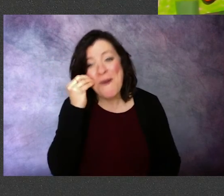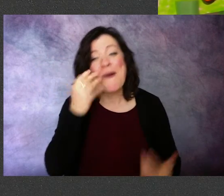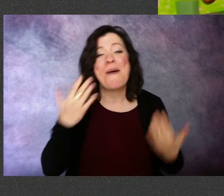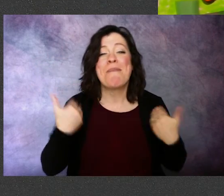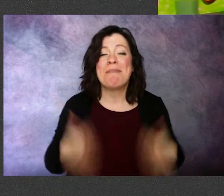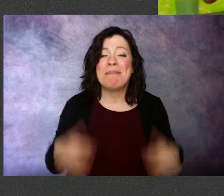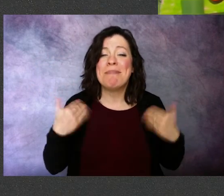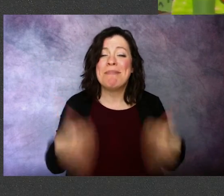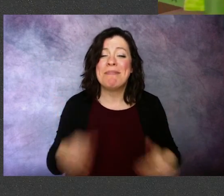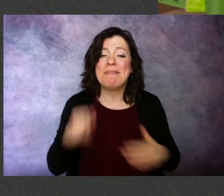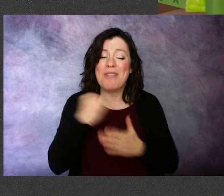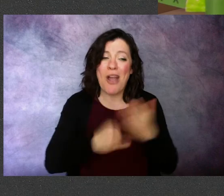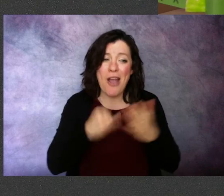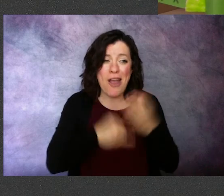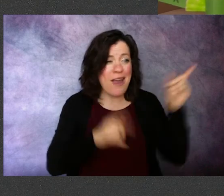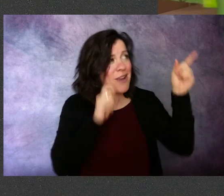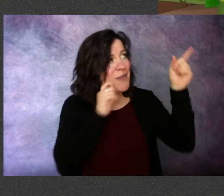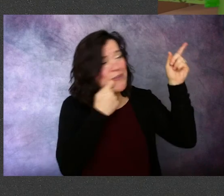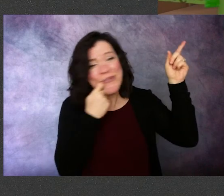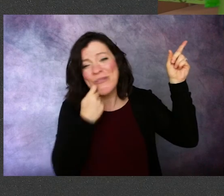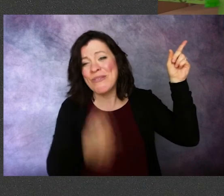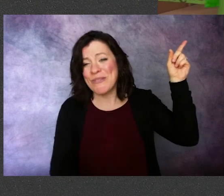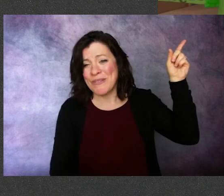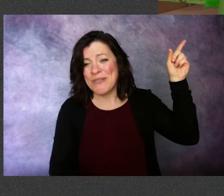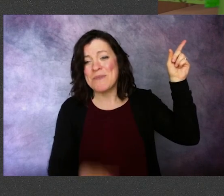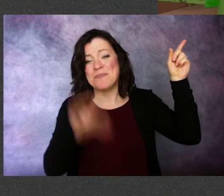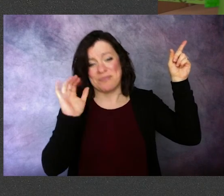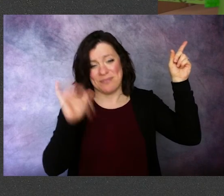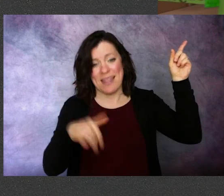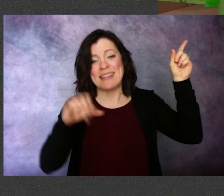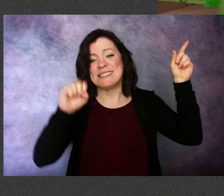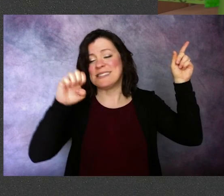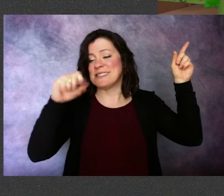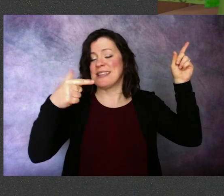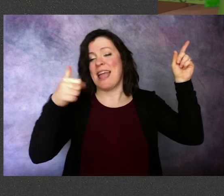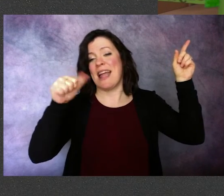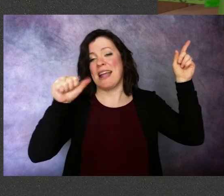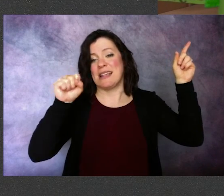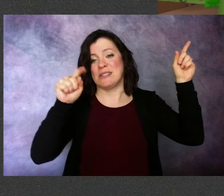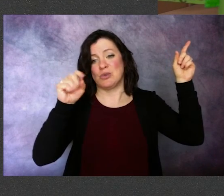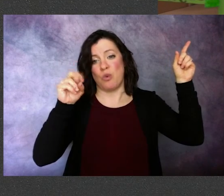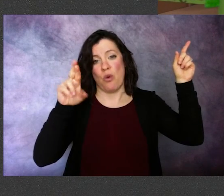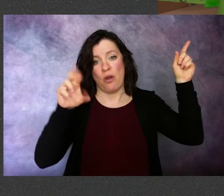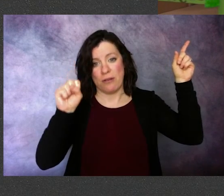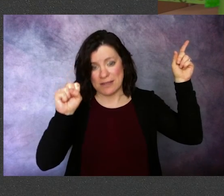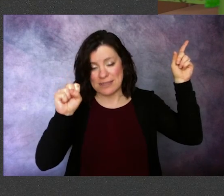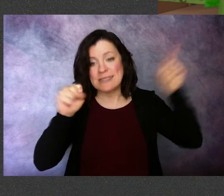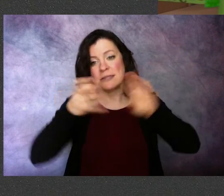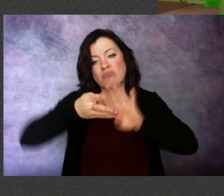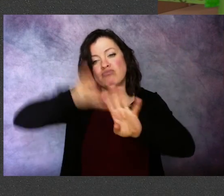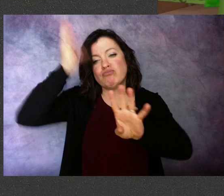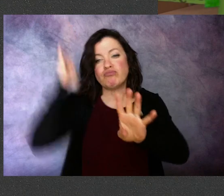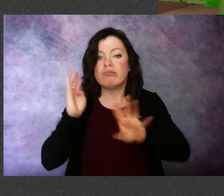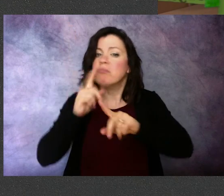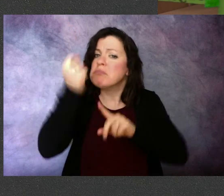sculptures of a stegosaurus. And you could probably even make some more dinosaurs